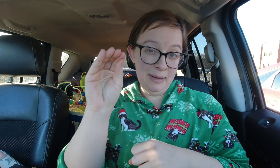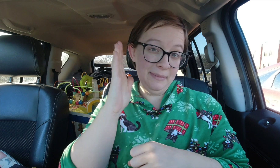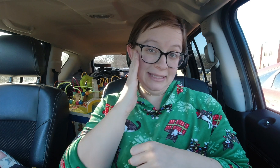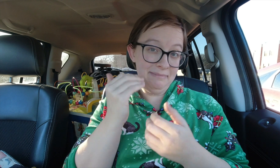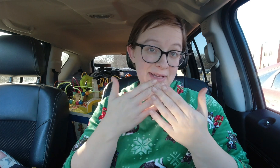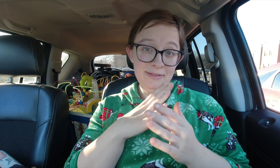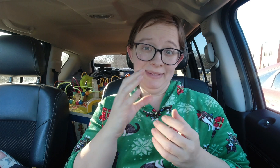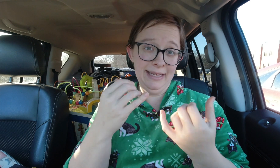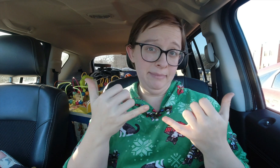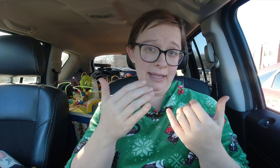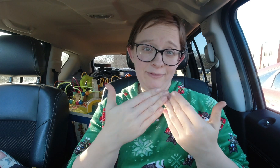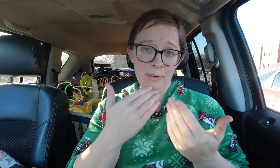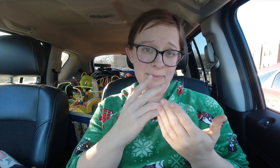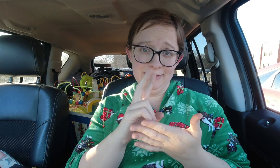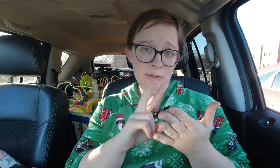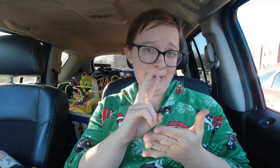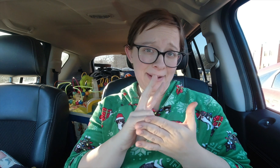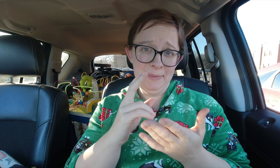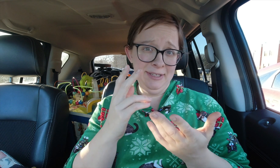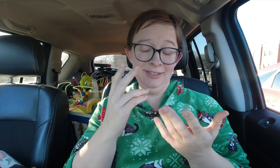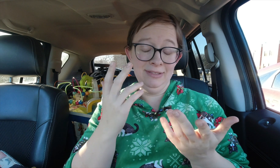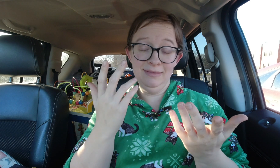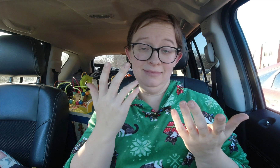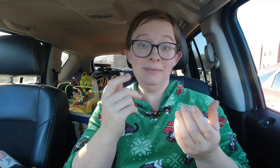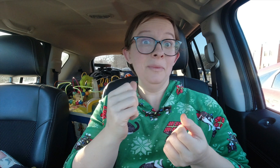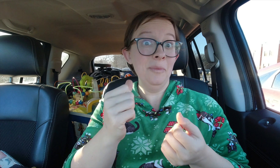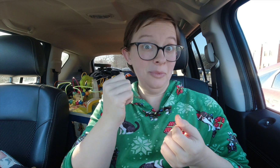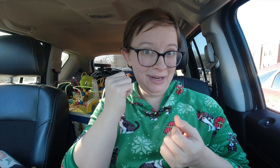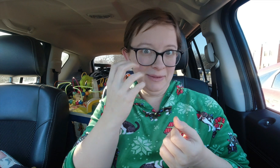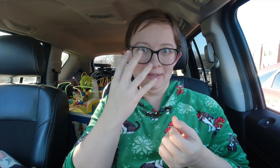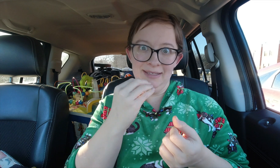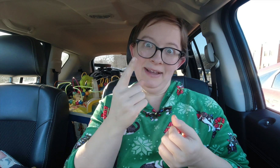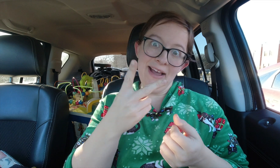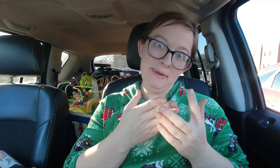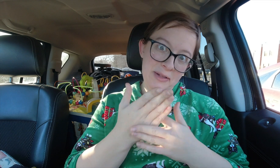and I put him to bed and for almost like two hours he would not take a nap.